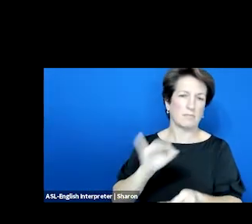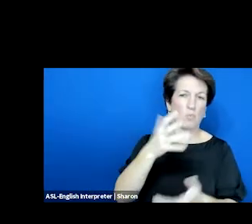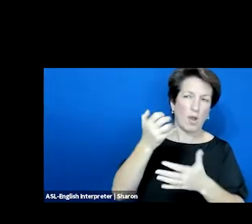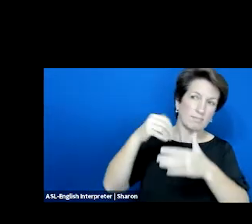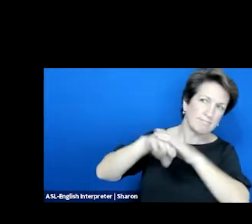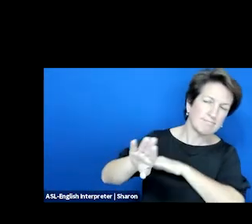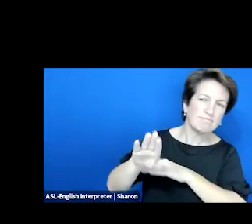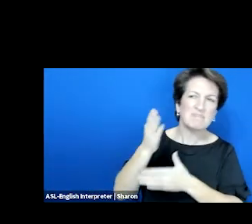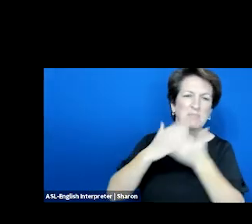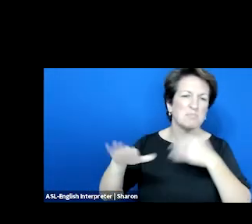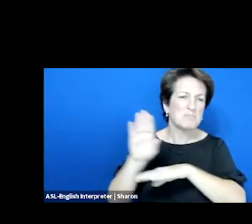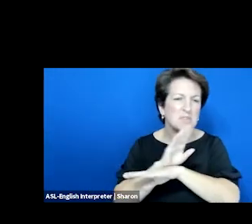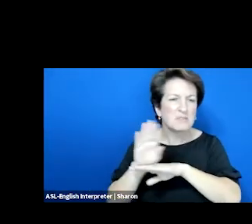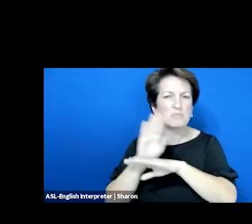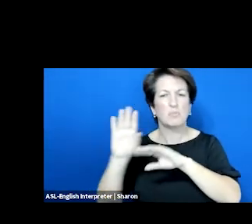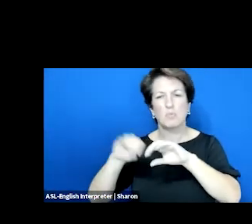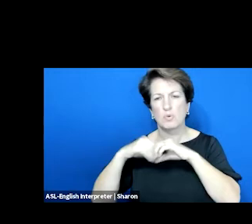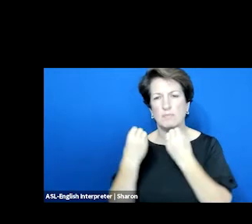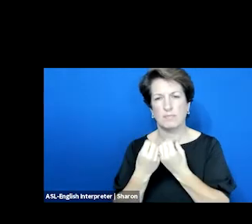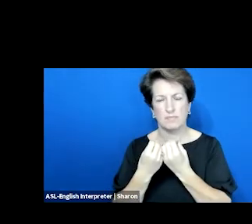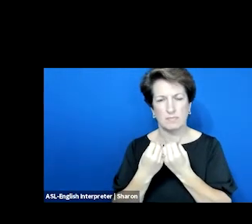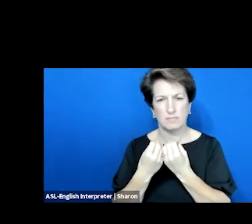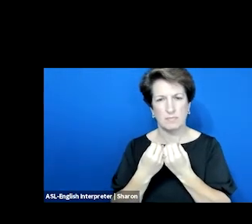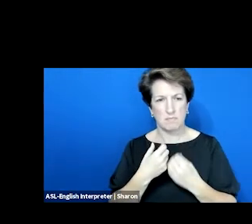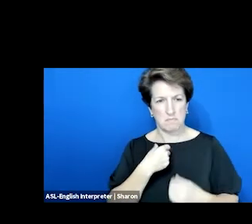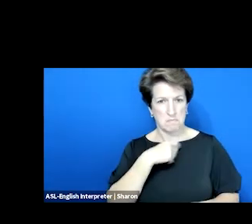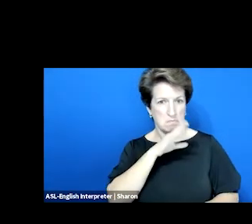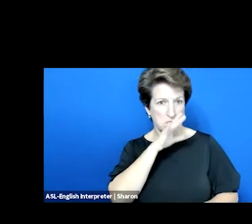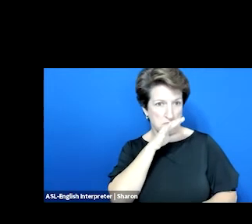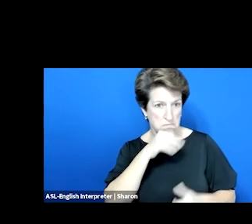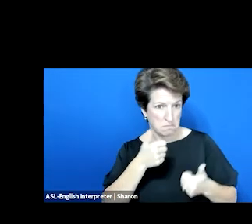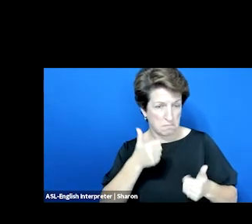it, an electronic version of your vaccine certificate with the QR code on your